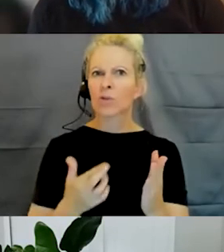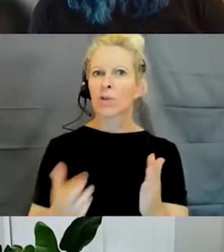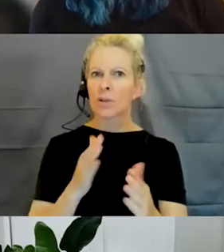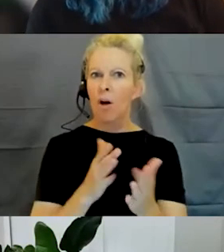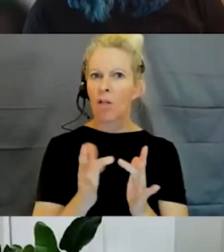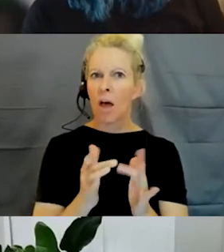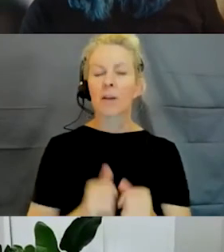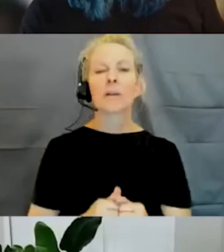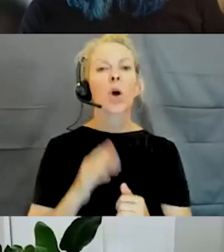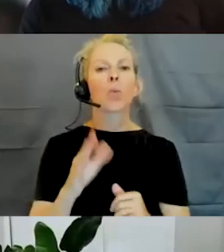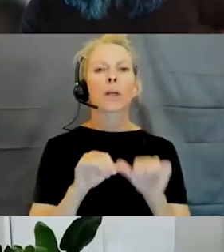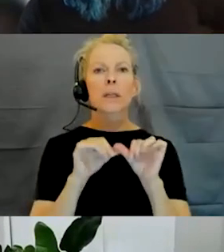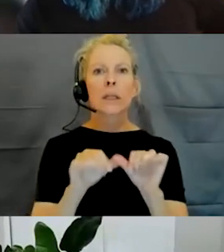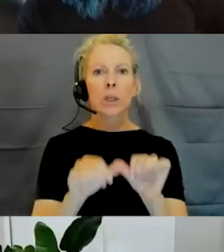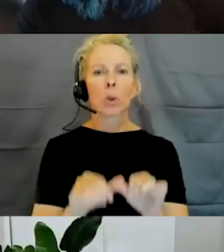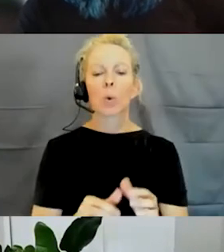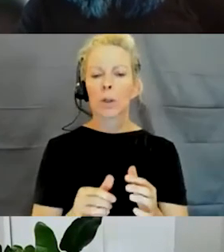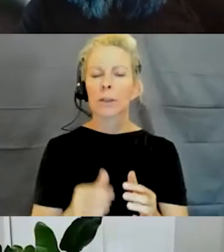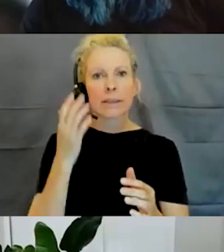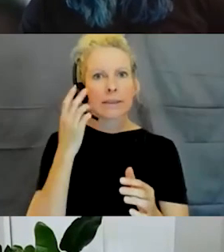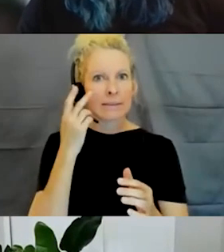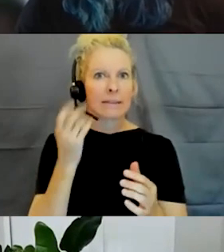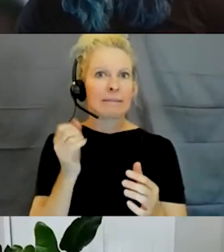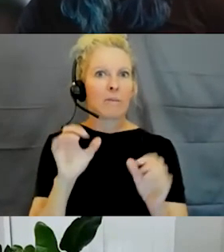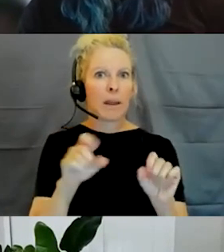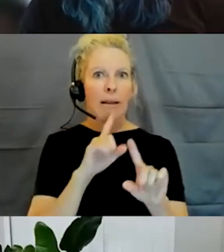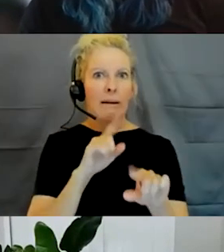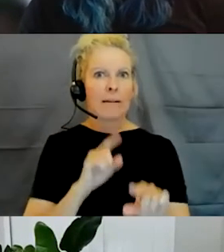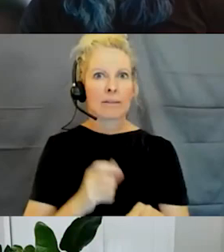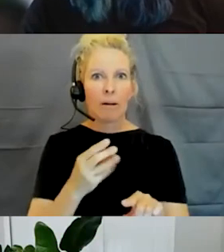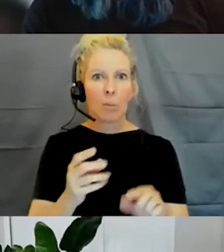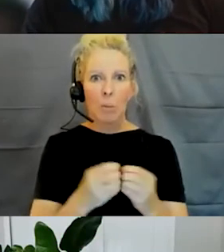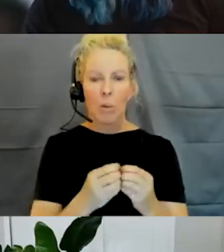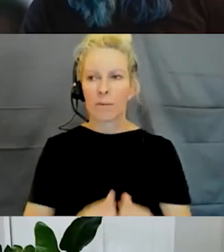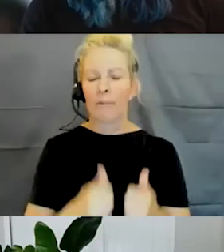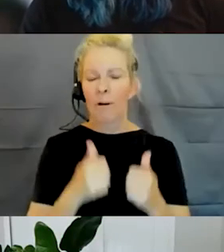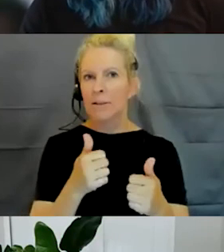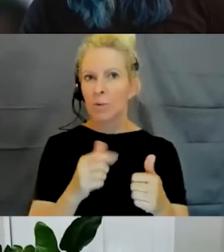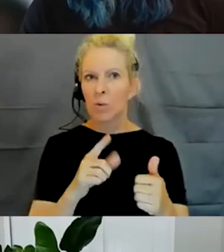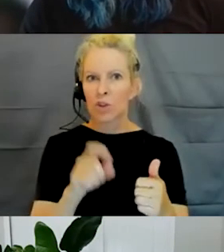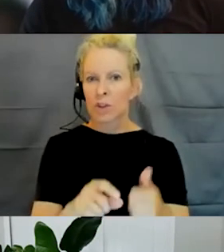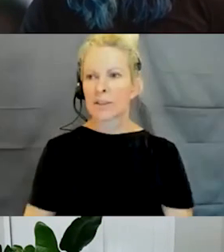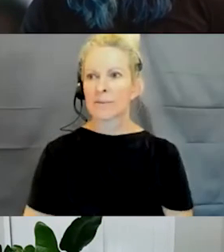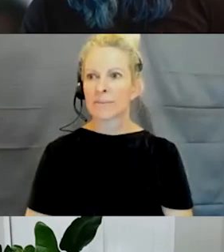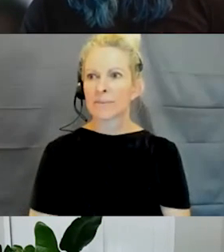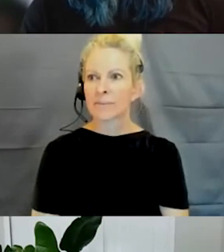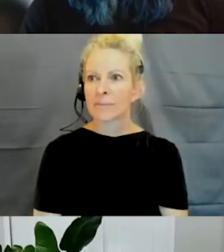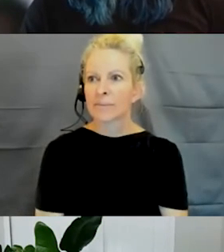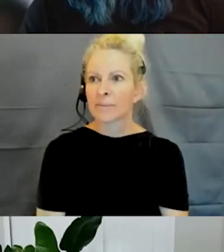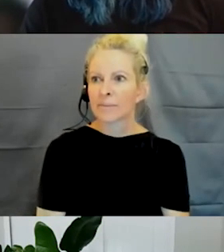keep going through a couple more, see how many we can get to. There are some awesome questions. From